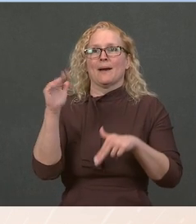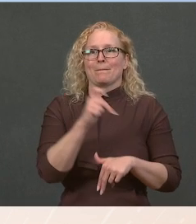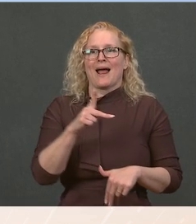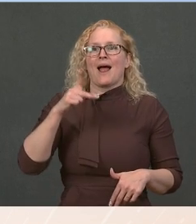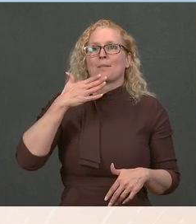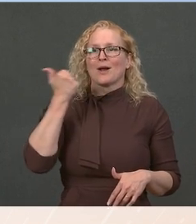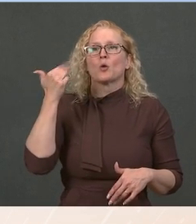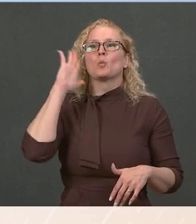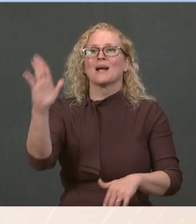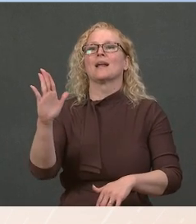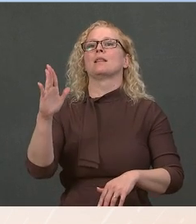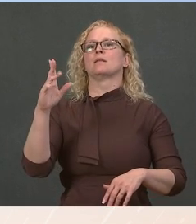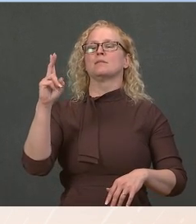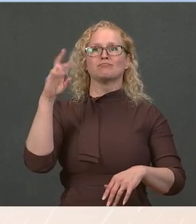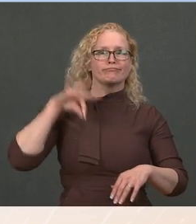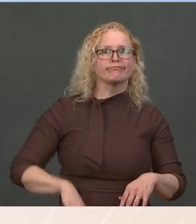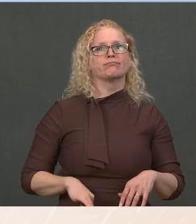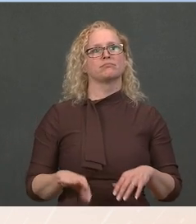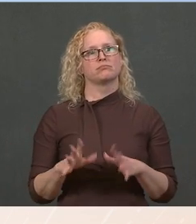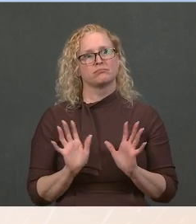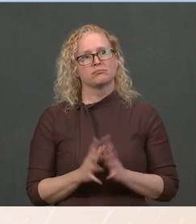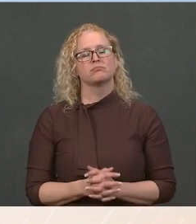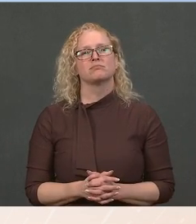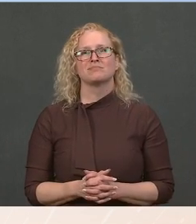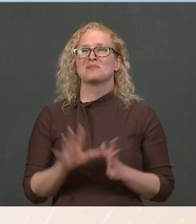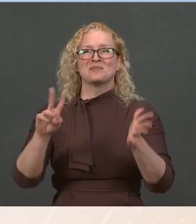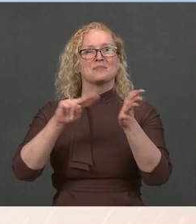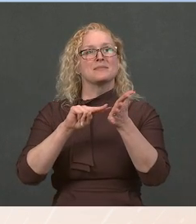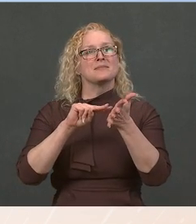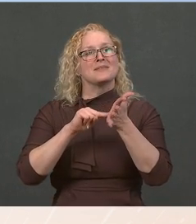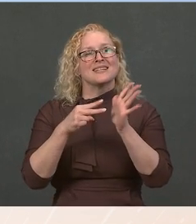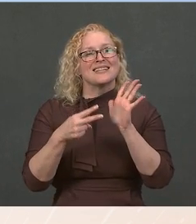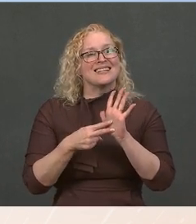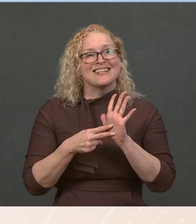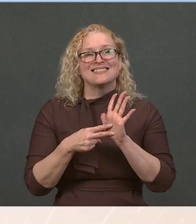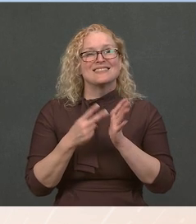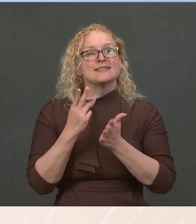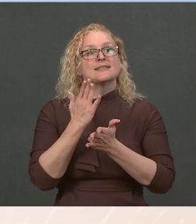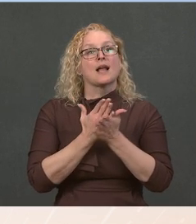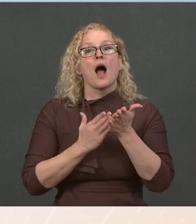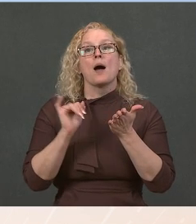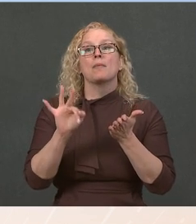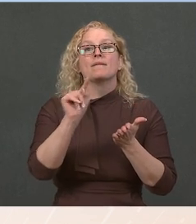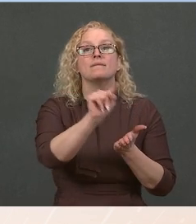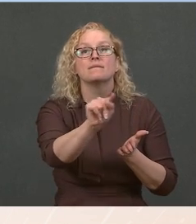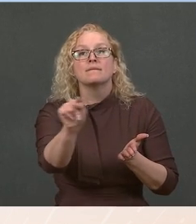which is not a reasonable assumption at all and rest on the change -- on the -- changing the President's stated position.